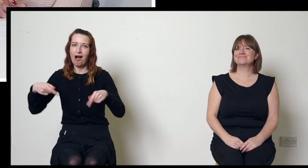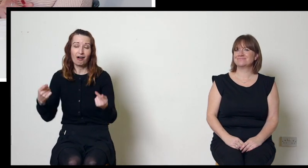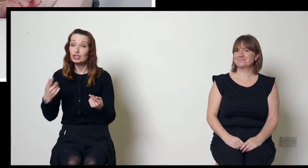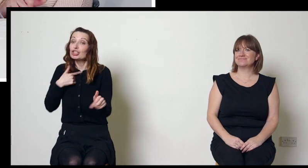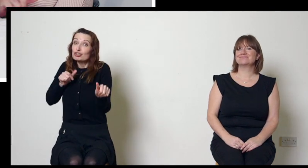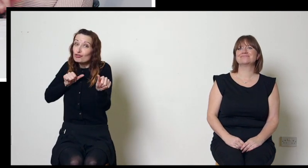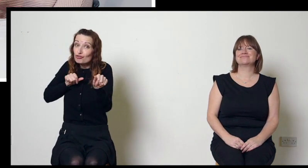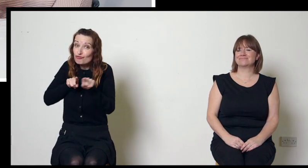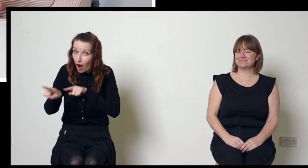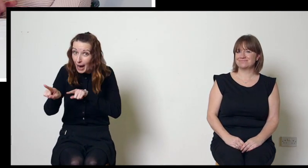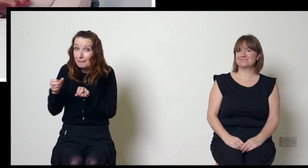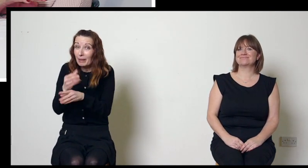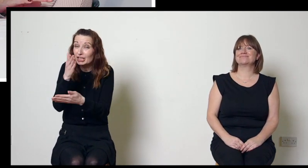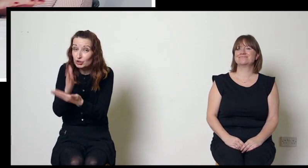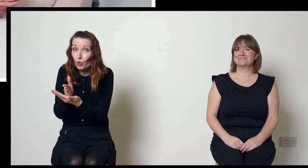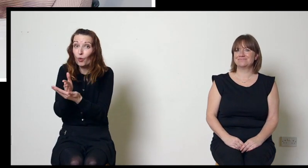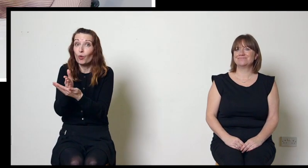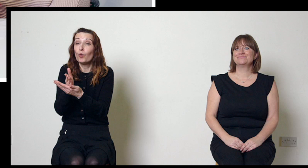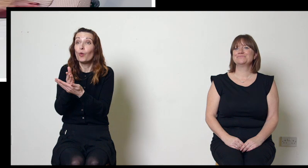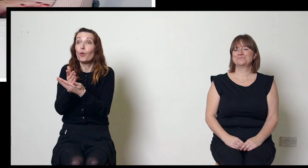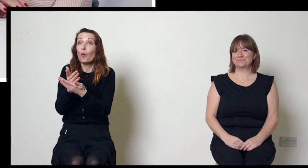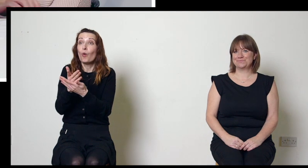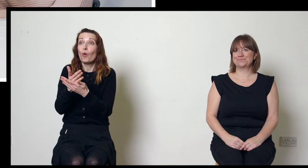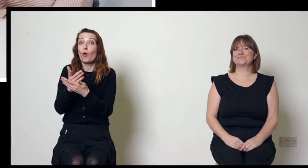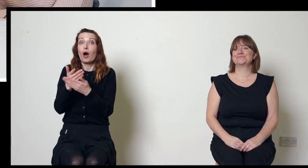to make a little bit of as much as across the board as possible,